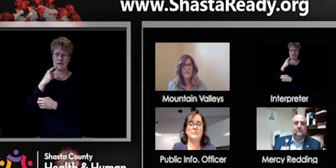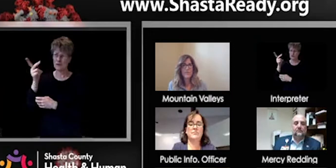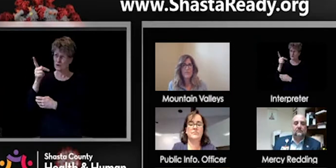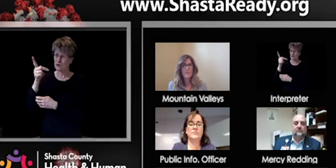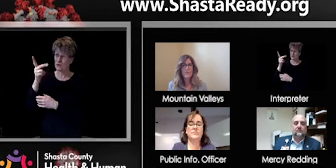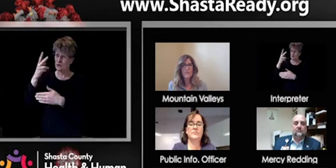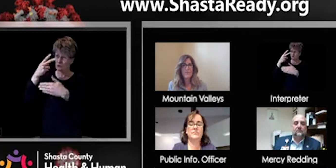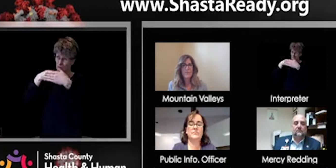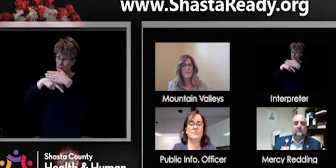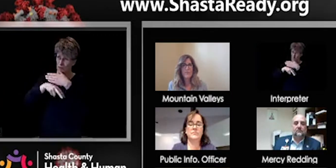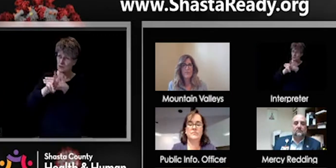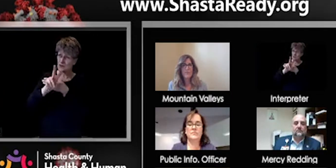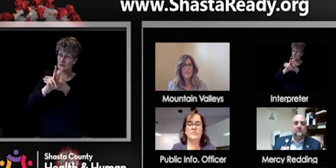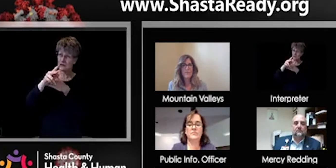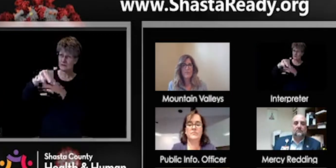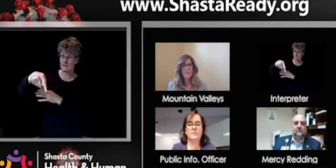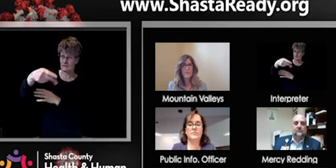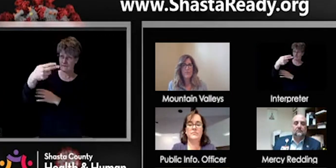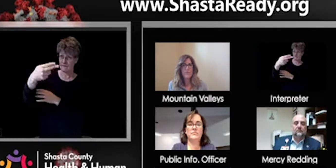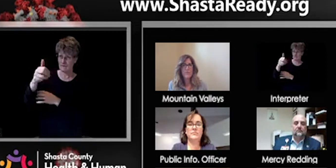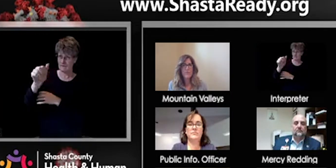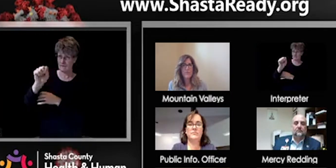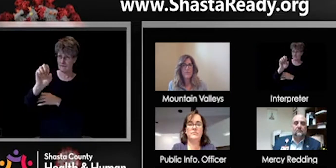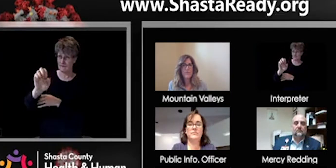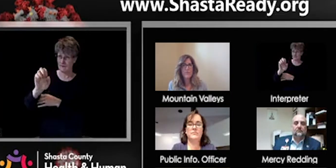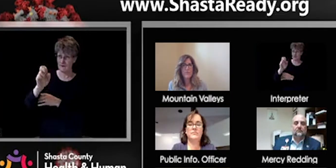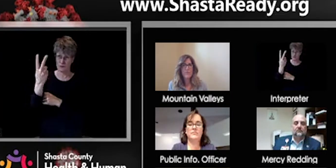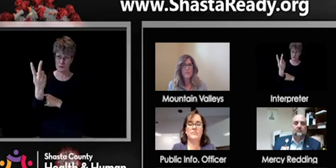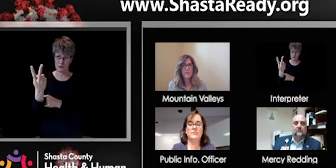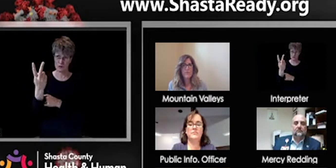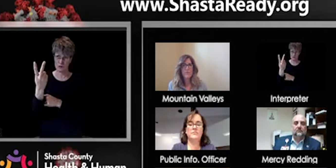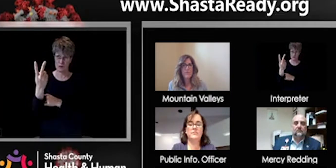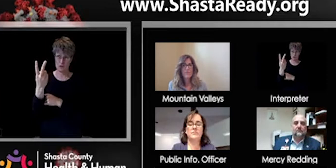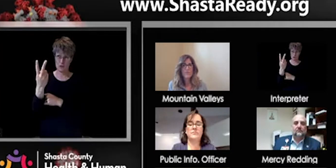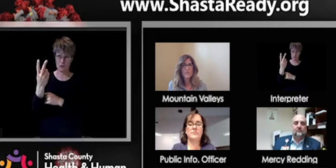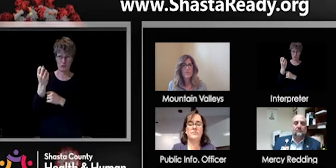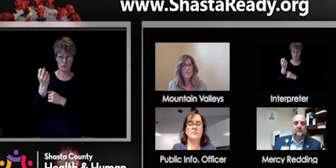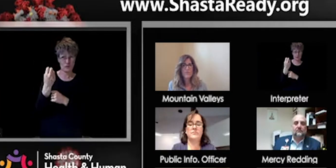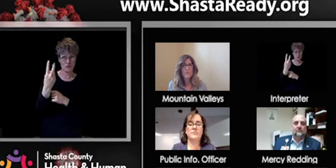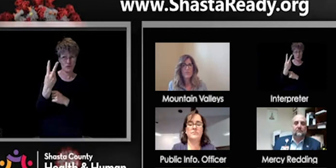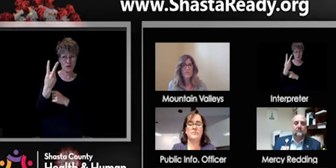Right, so as we have talked about we really cannot move out of “Phase Two” until we